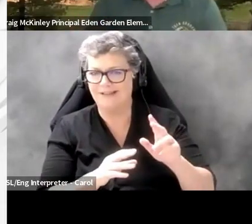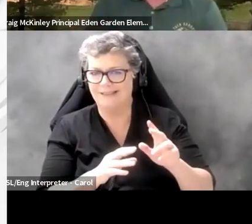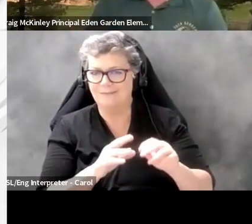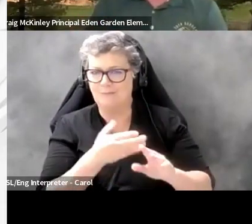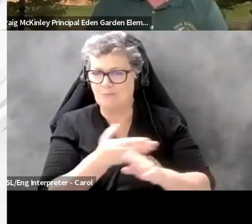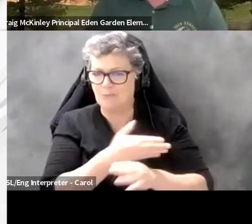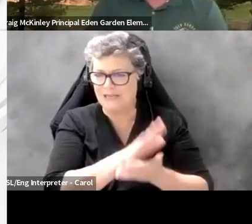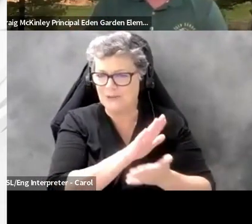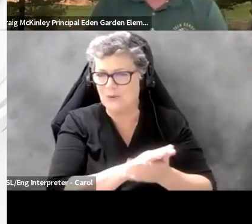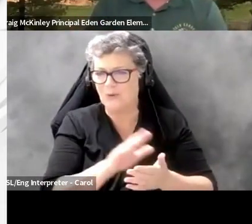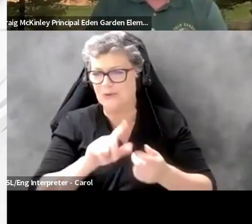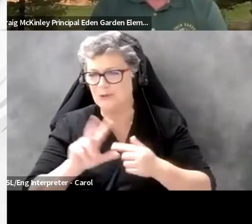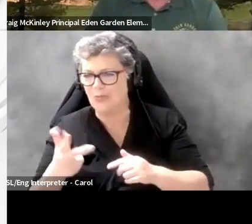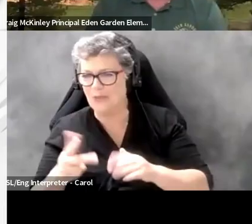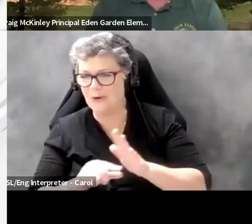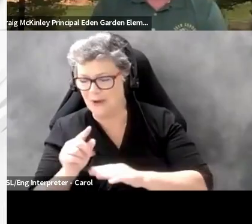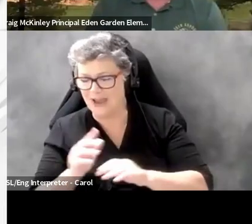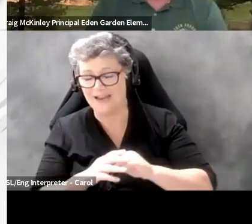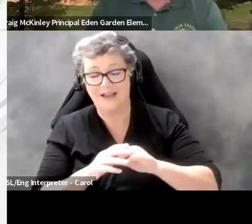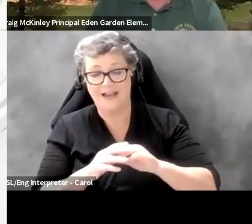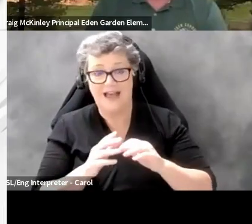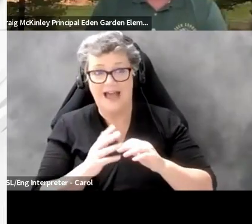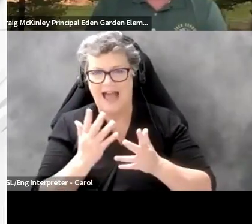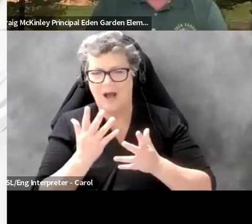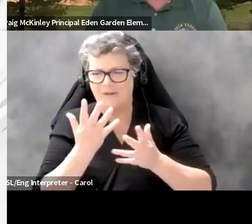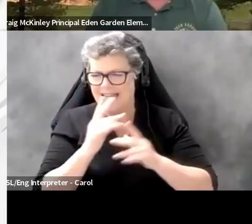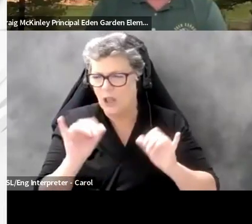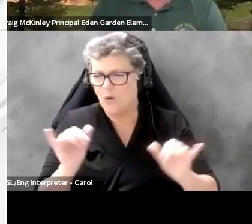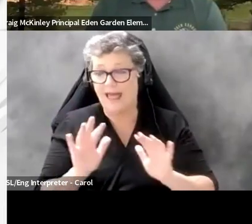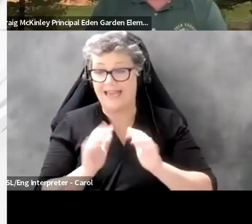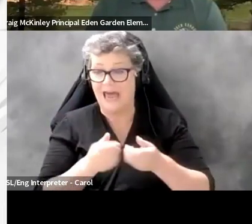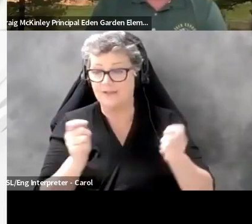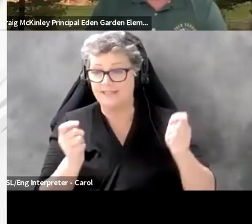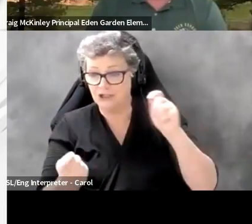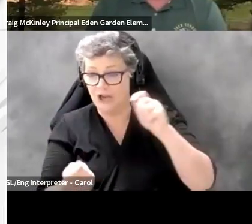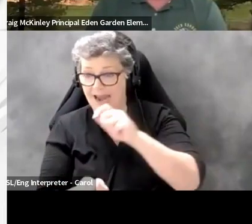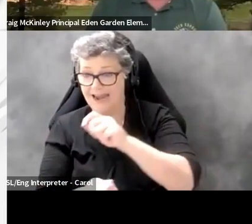And how does that continuum of play look? How does that change over time? And how can we support